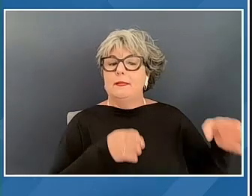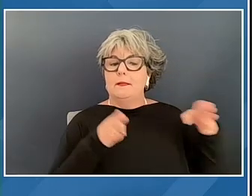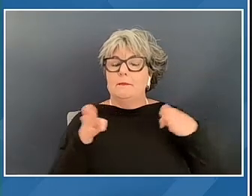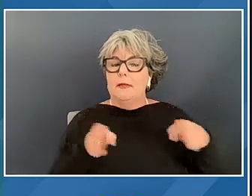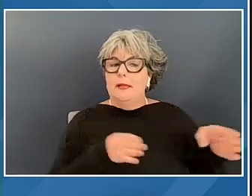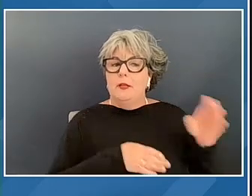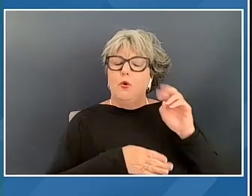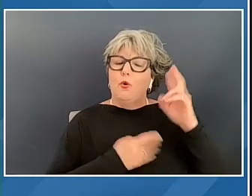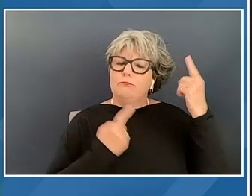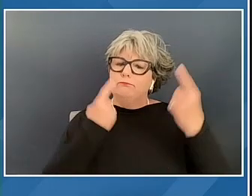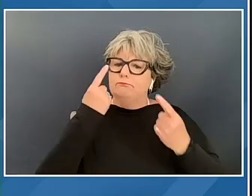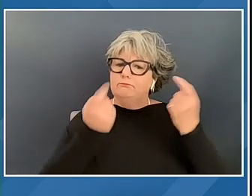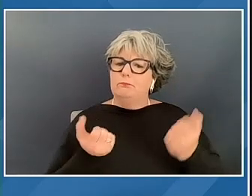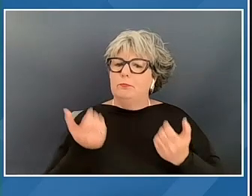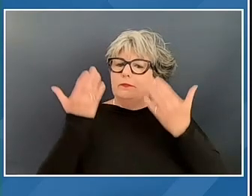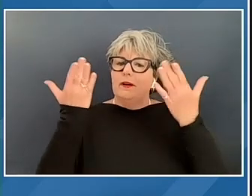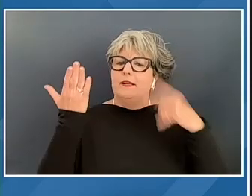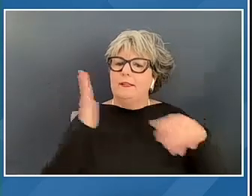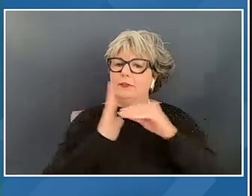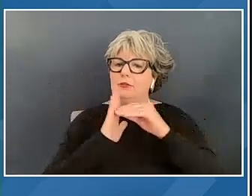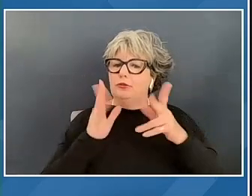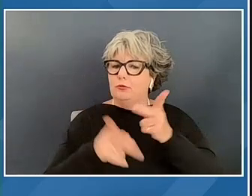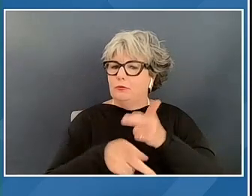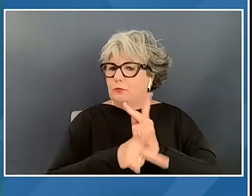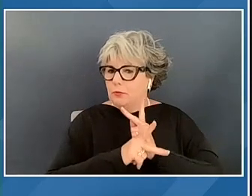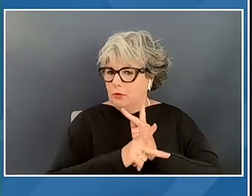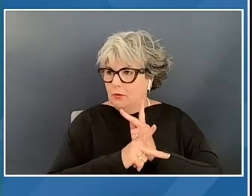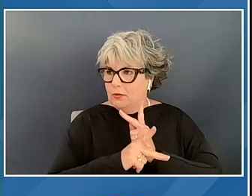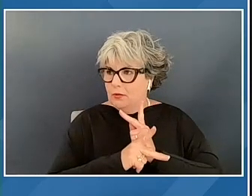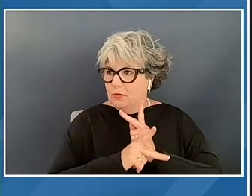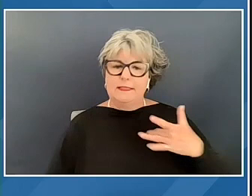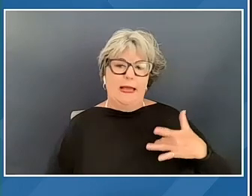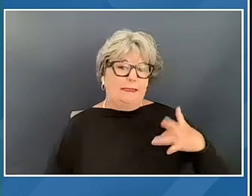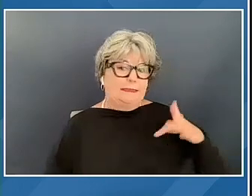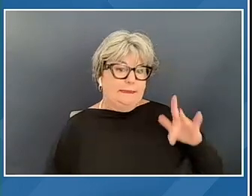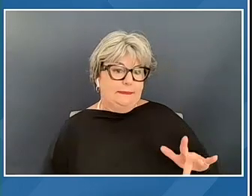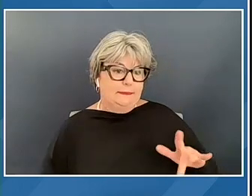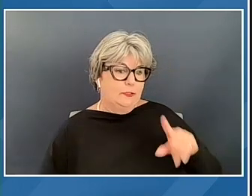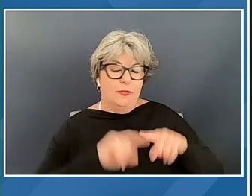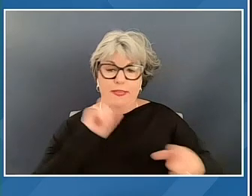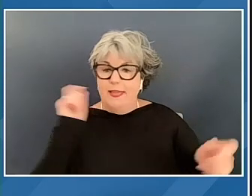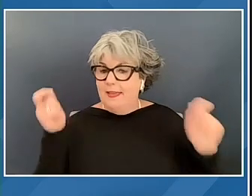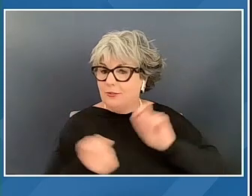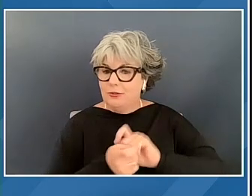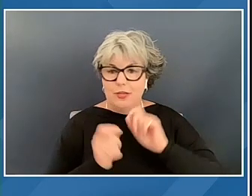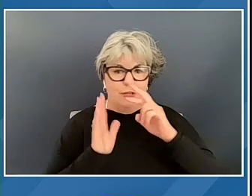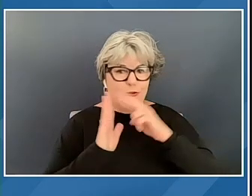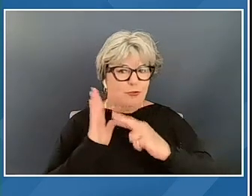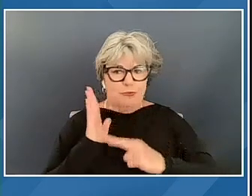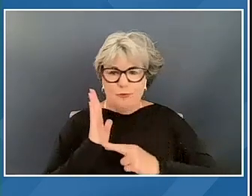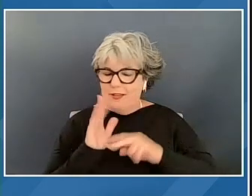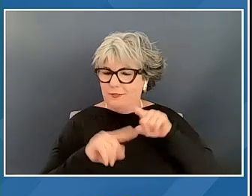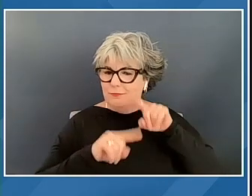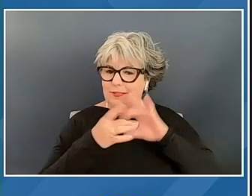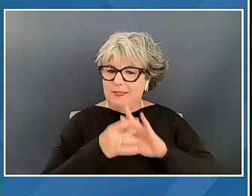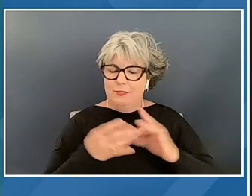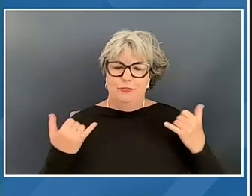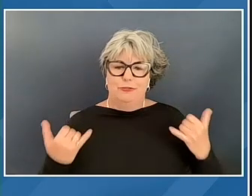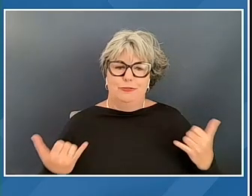providing to student loan borrowers, because I'm sensitive to the fact that we cannot change the regulation regarding the existing statutory discharge programs.